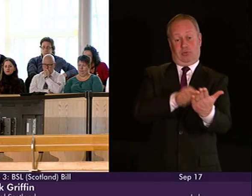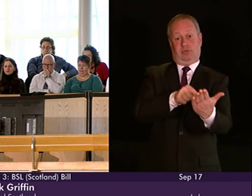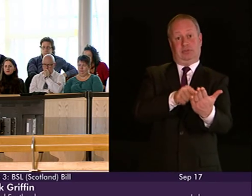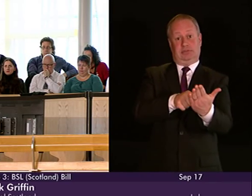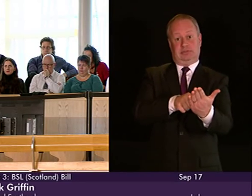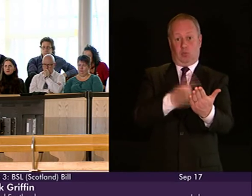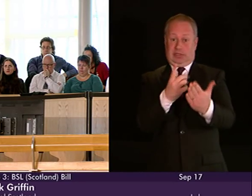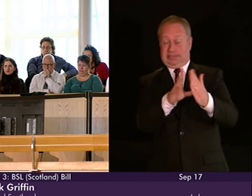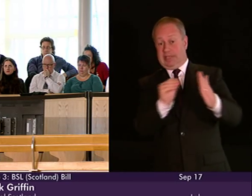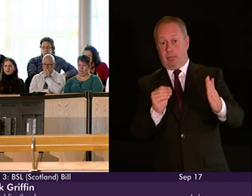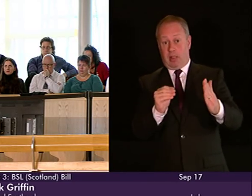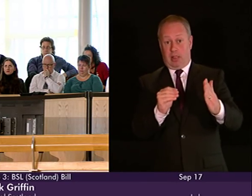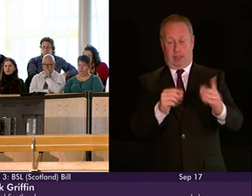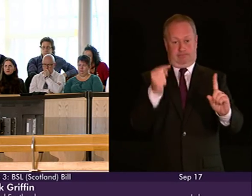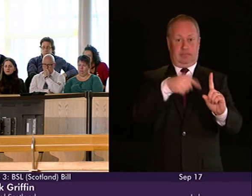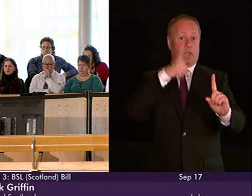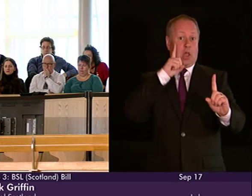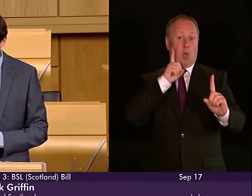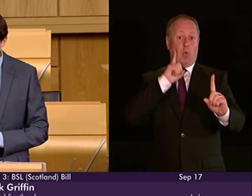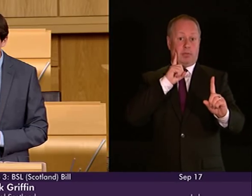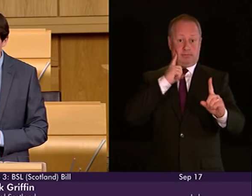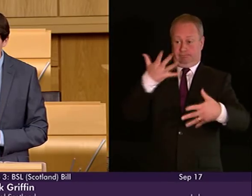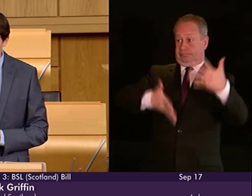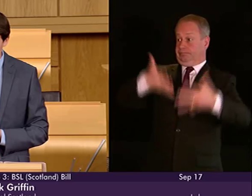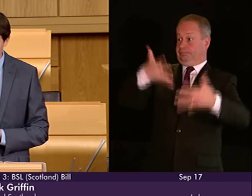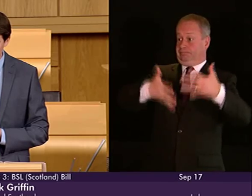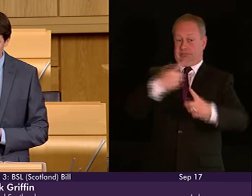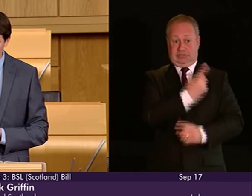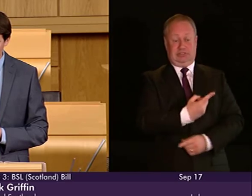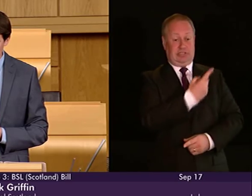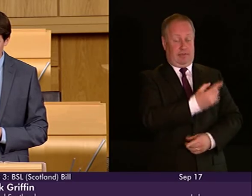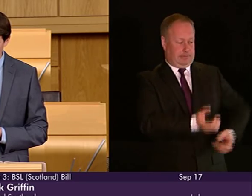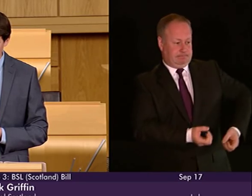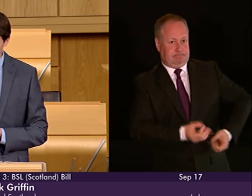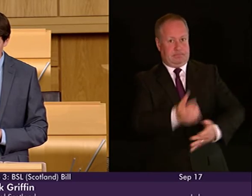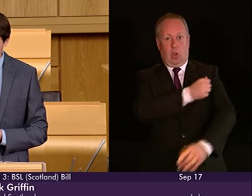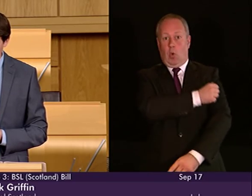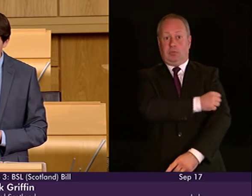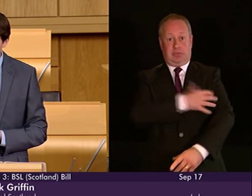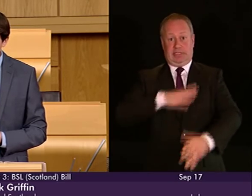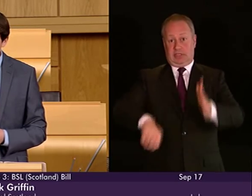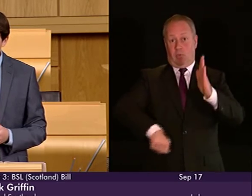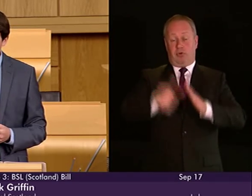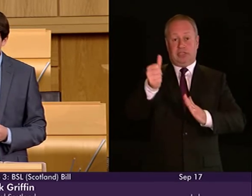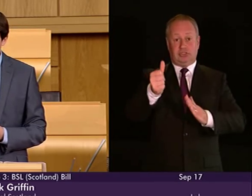woman who communicates through BSL was admitted to hospital for surgery. During her 12-day